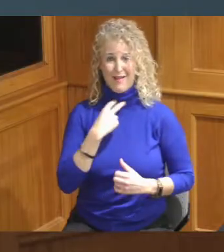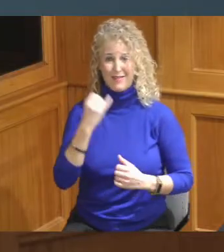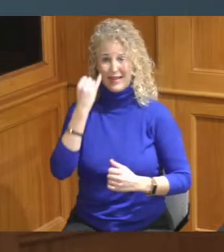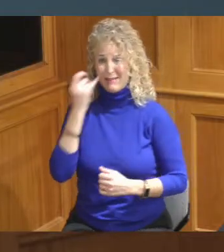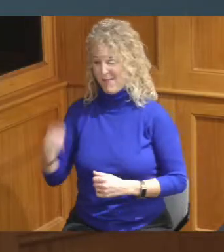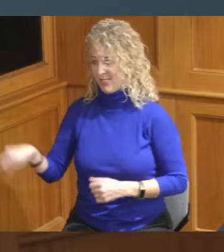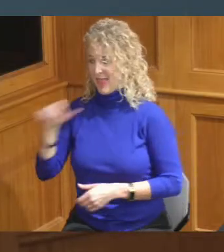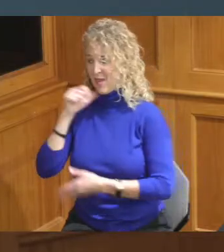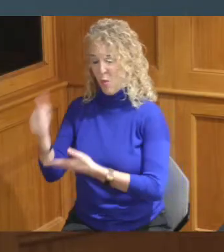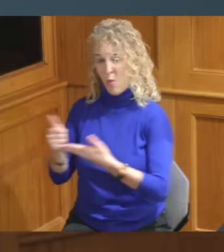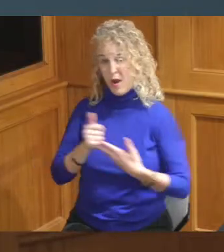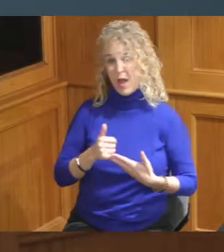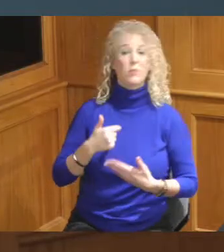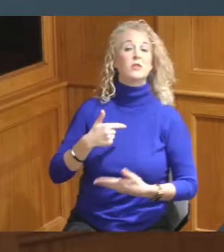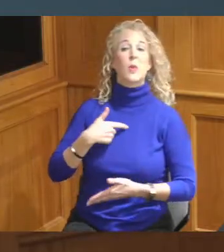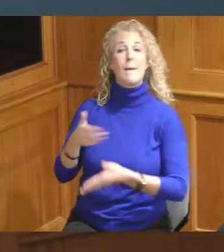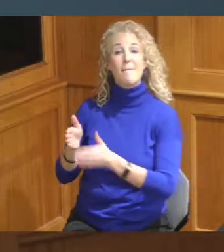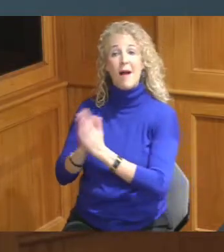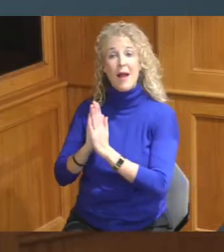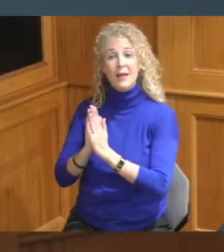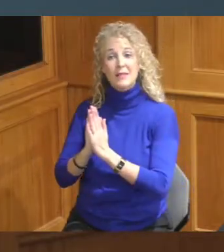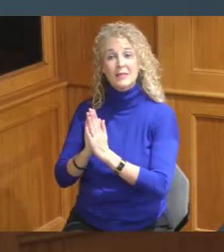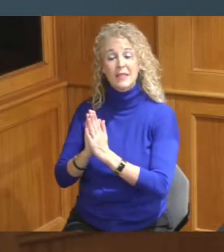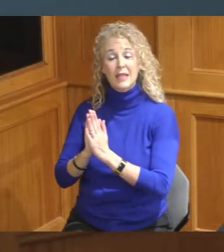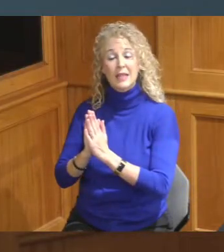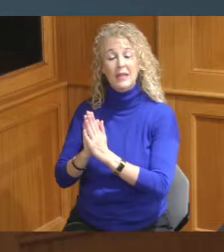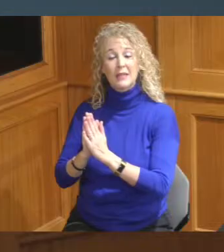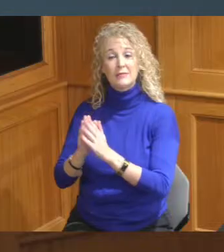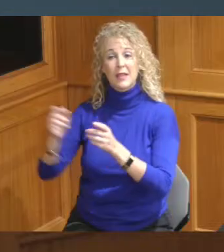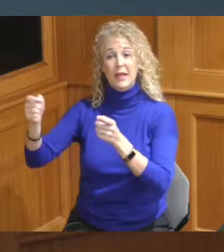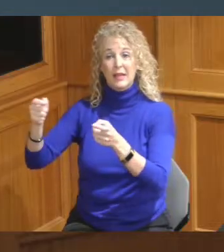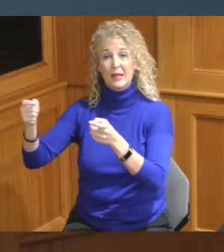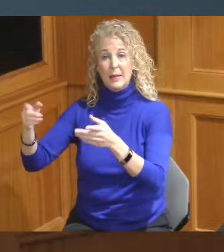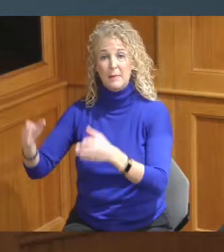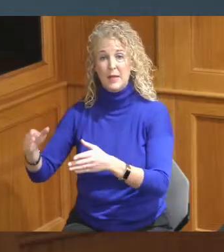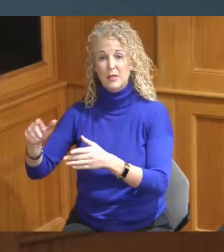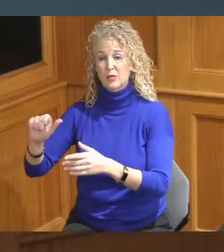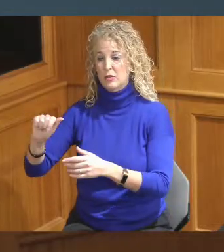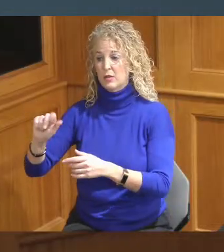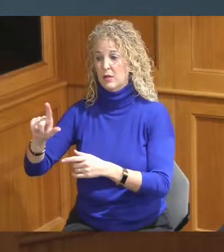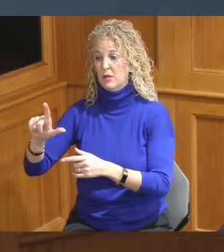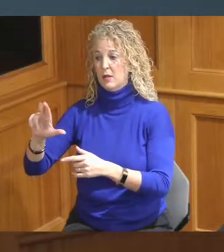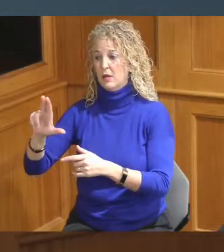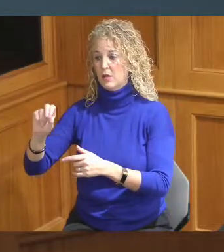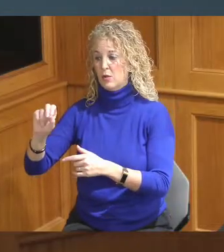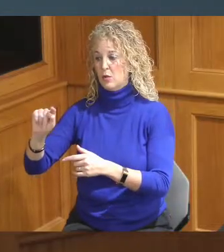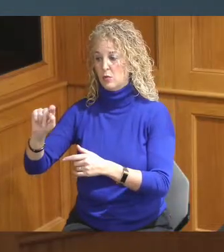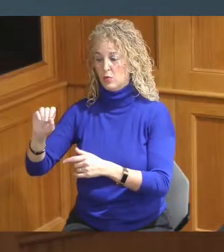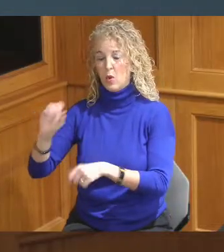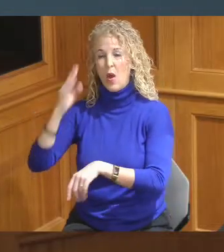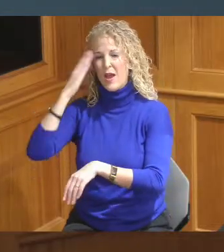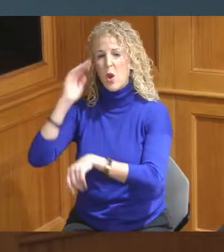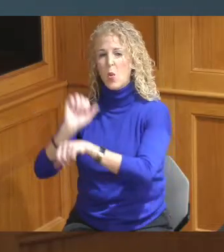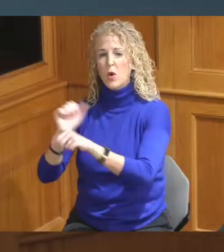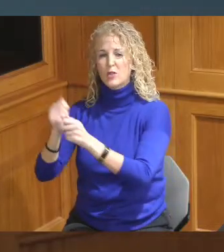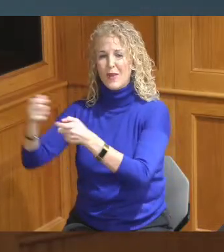and I'm asking Administrator which he meets with Cheryl Long a lot if you can discuss that issue